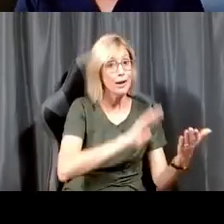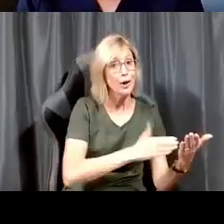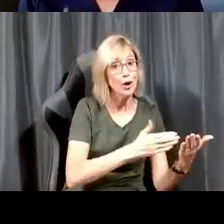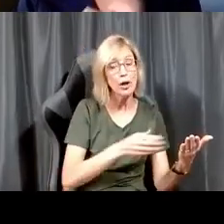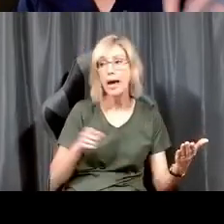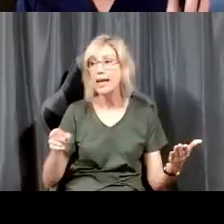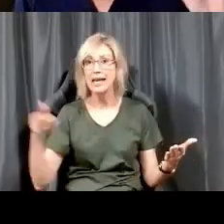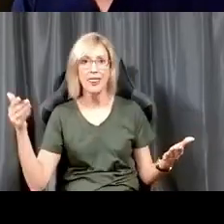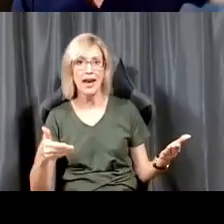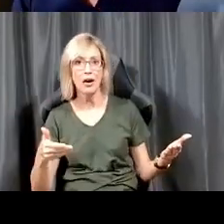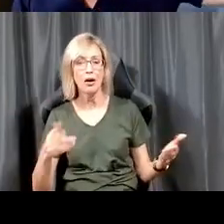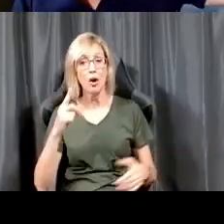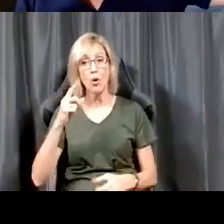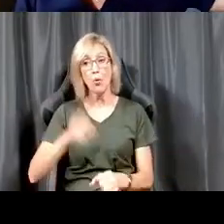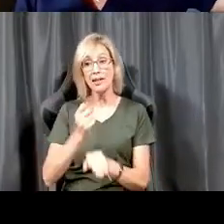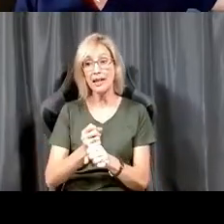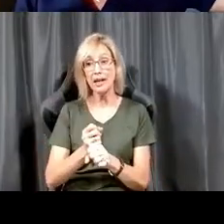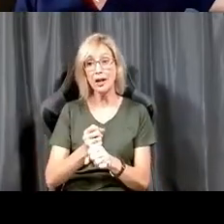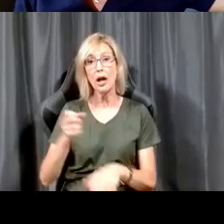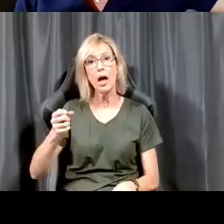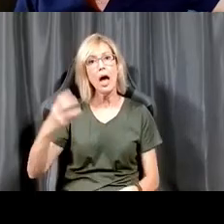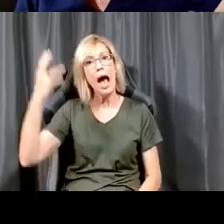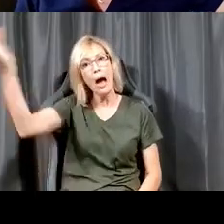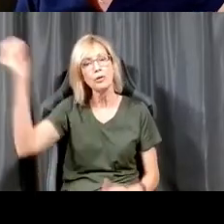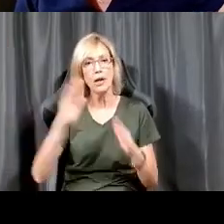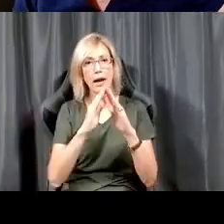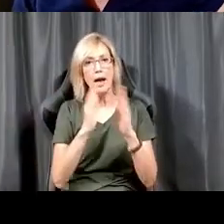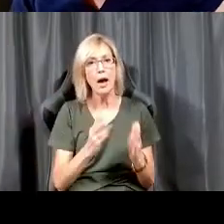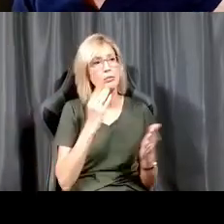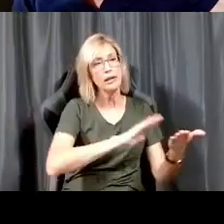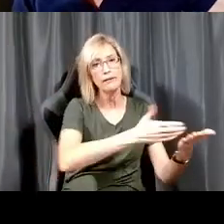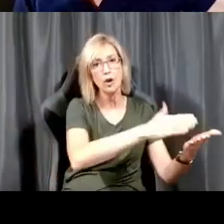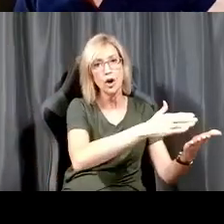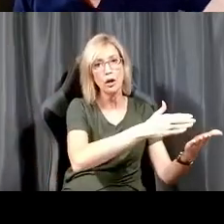For about a year, they would put him outside of the house if they were going to cook. So